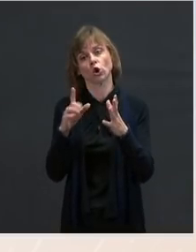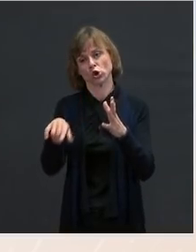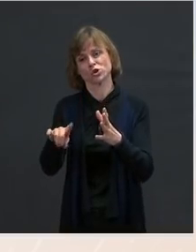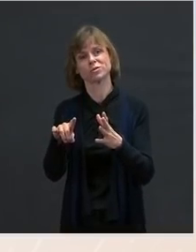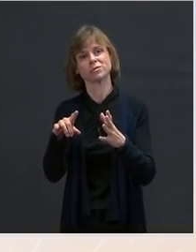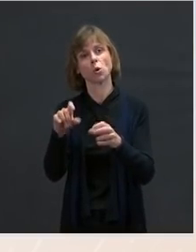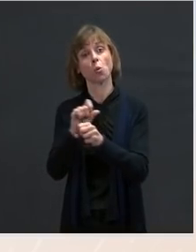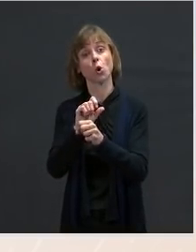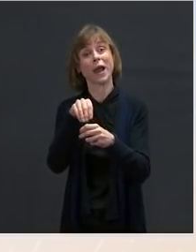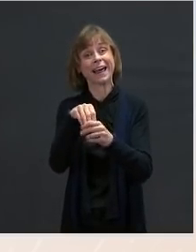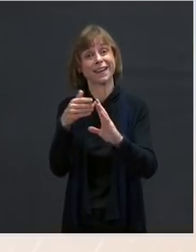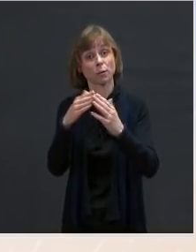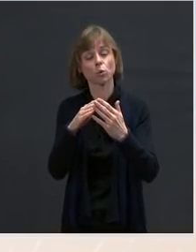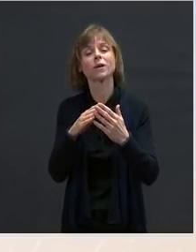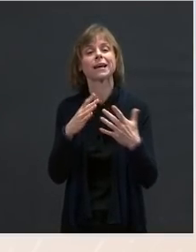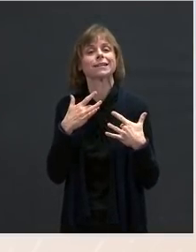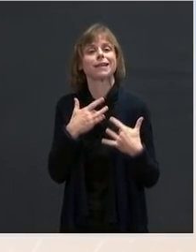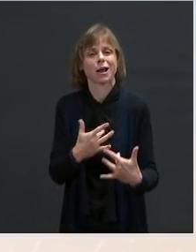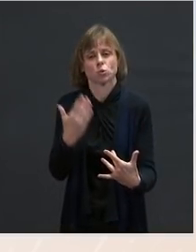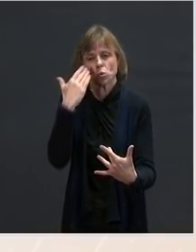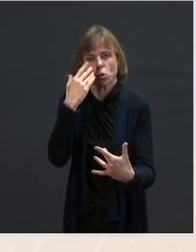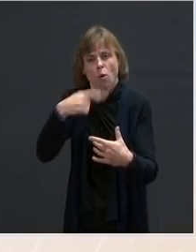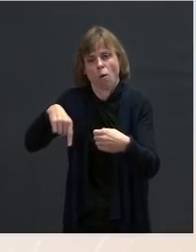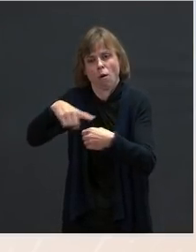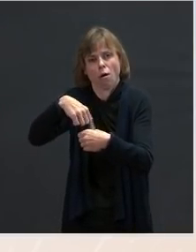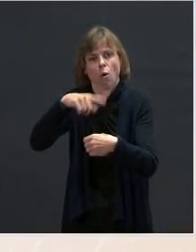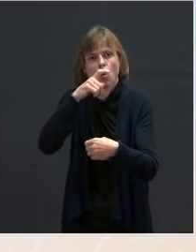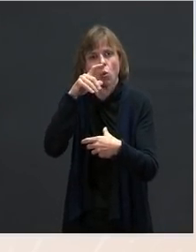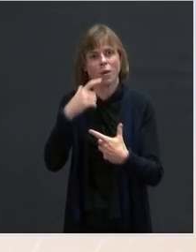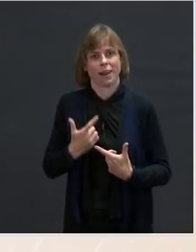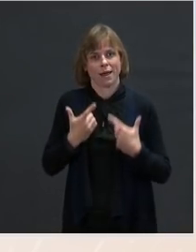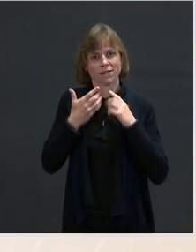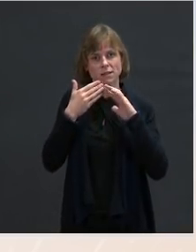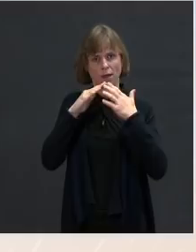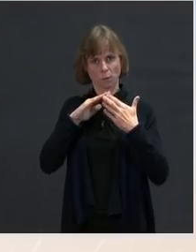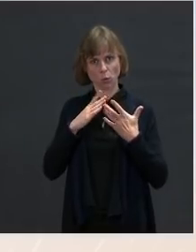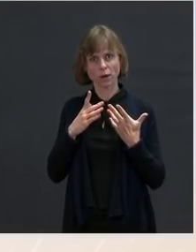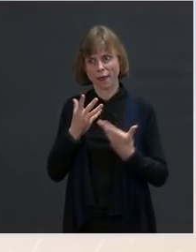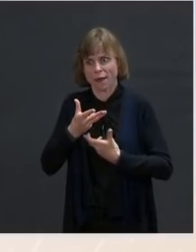and they're trusted by the people in their communities. We also have been working with pharmacies